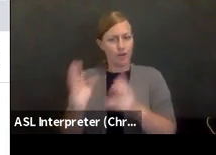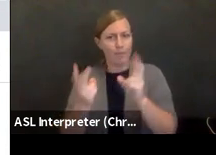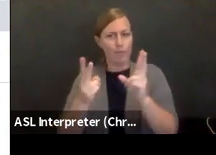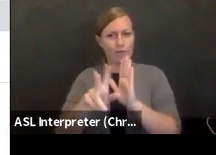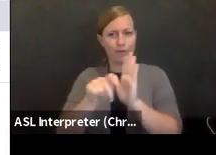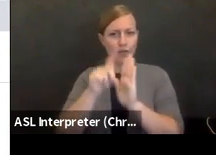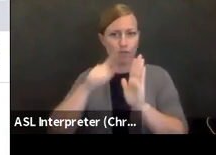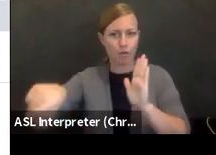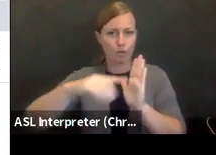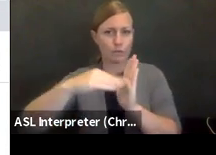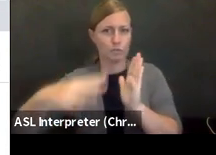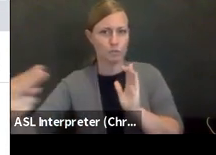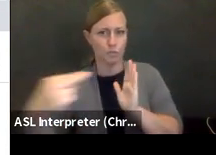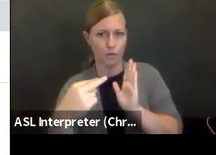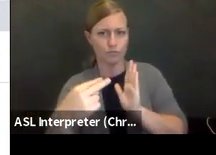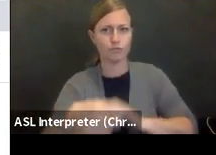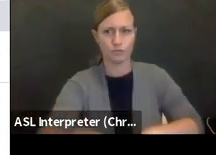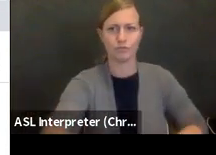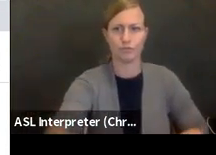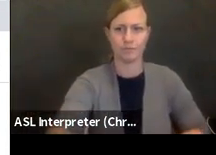ESD 112-- Kristina Wambold: Okay, so I'm going to deal with that in the announcements.